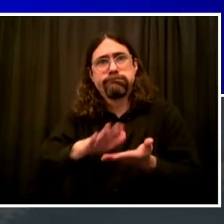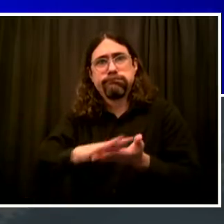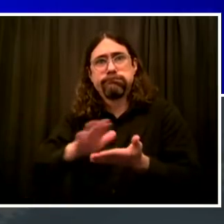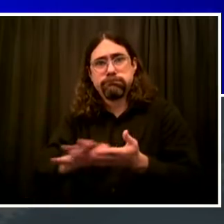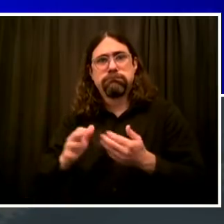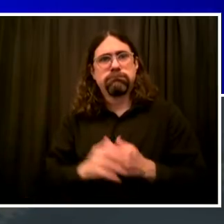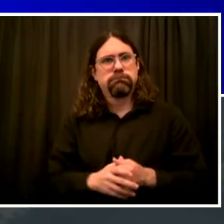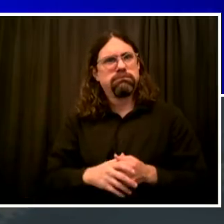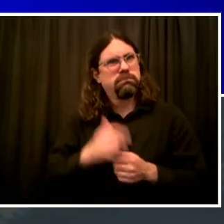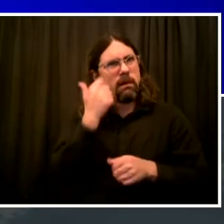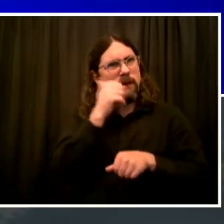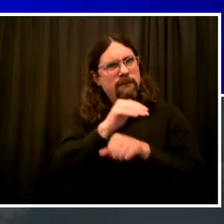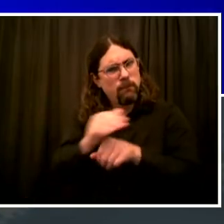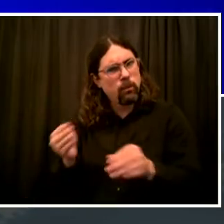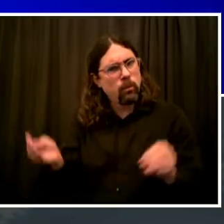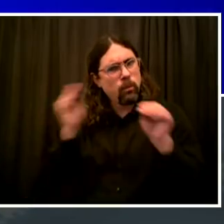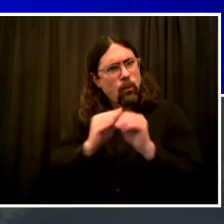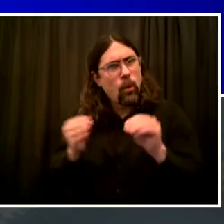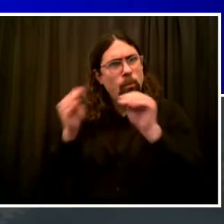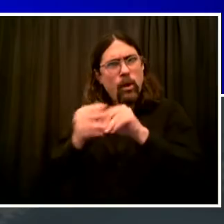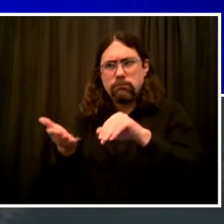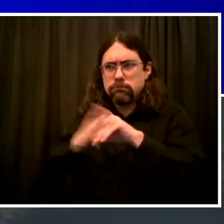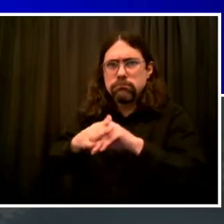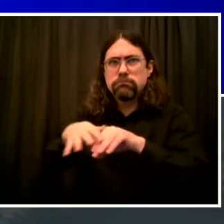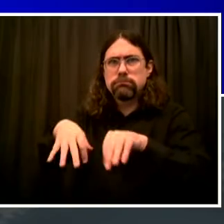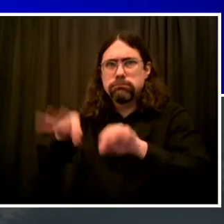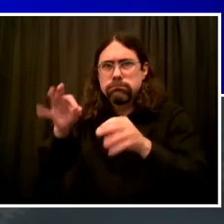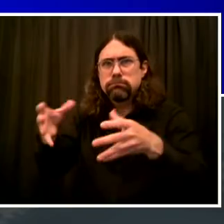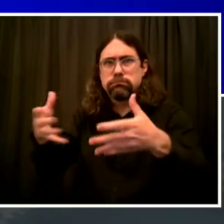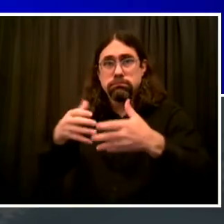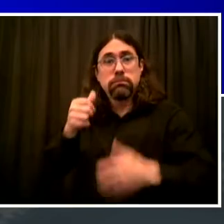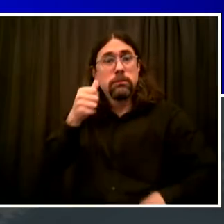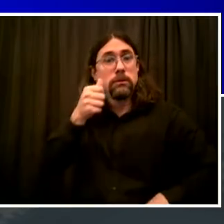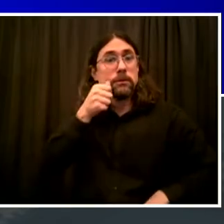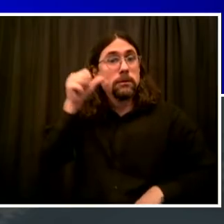THE RESULT IS